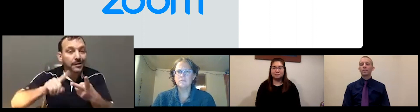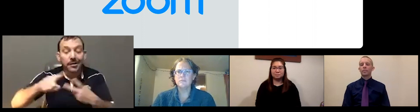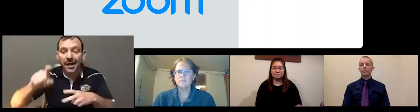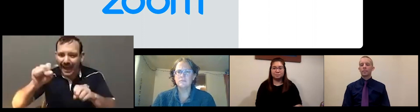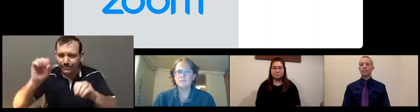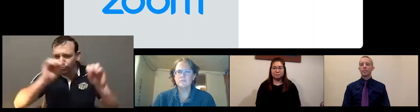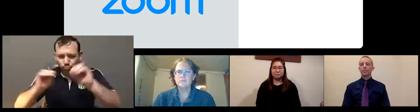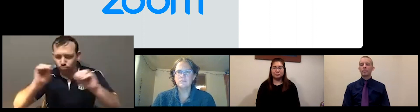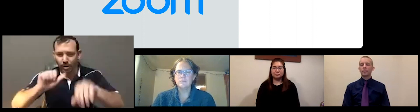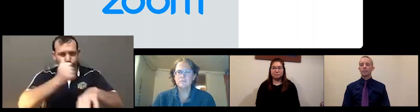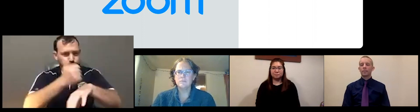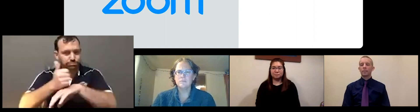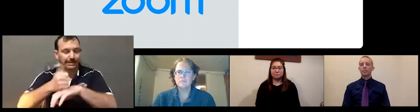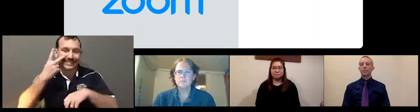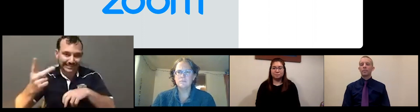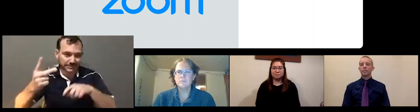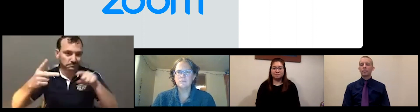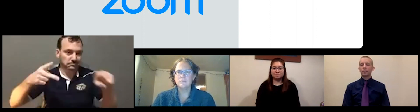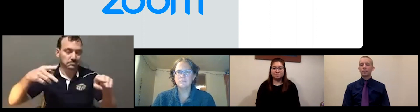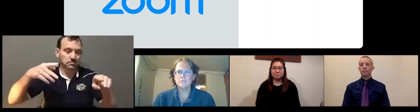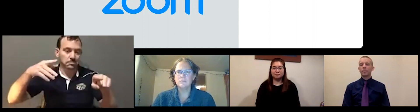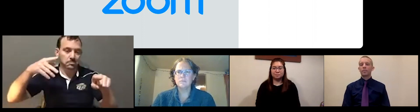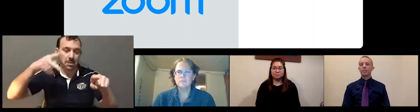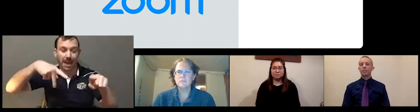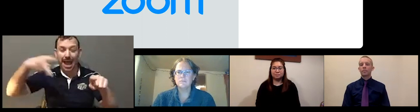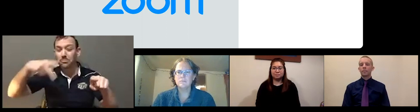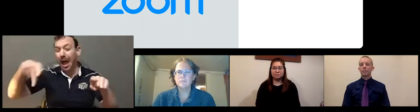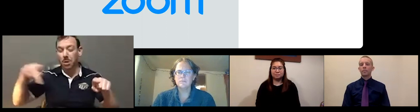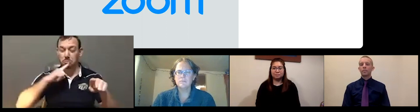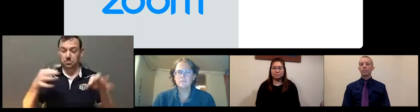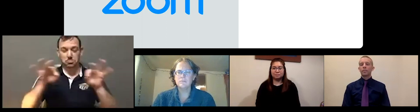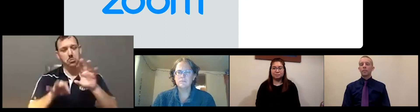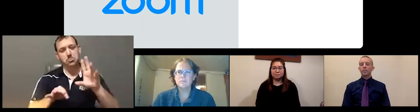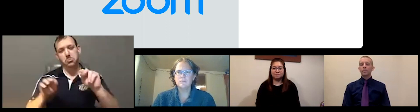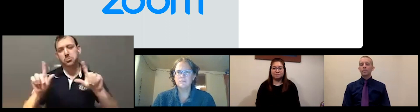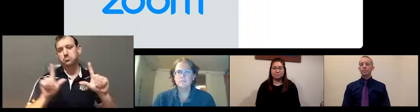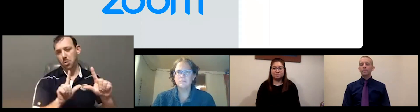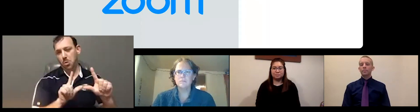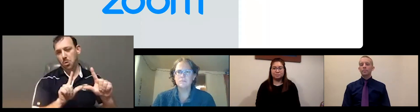and that you're able to see the panelists. As for the PowerPoint, it's not too important so you can minimize it